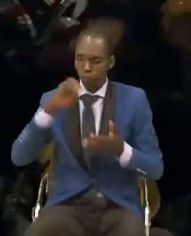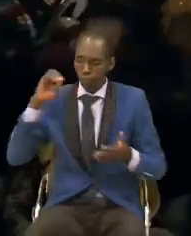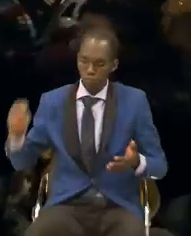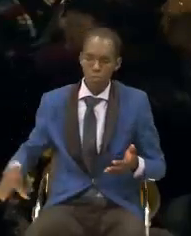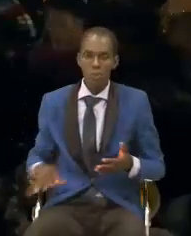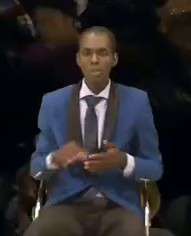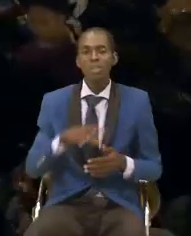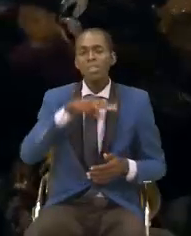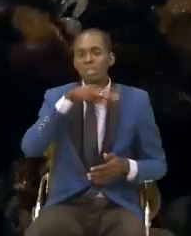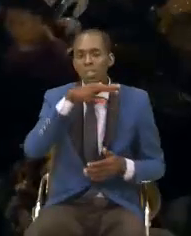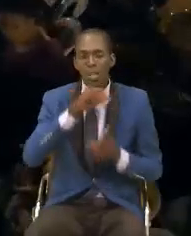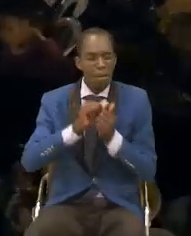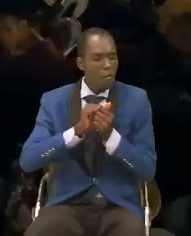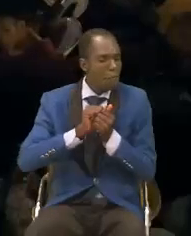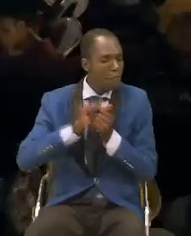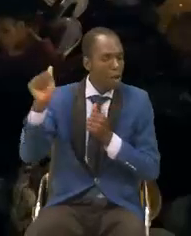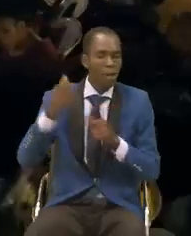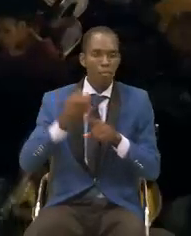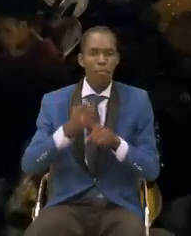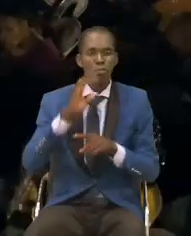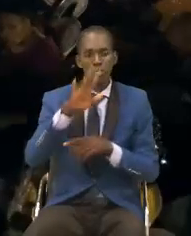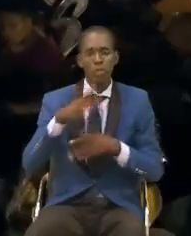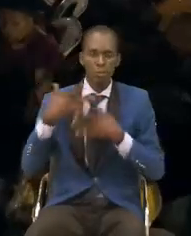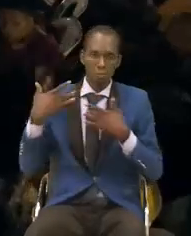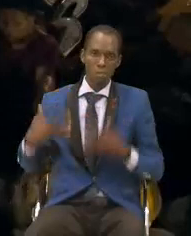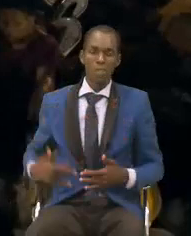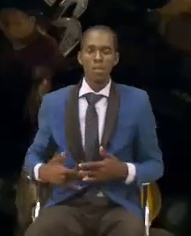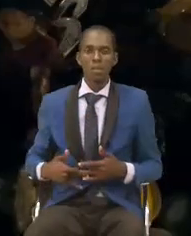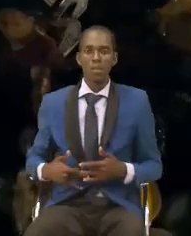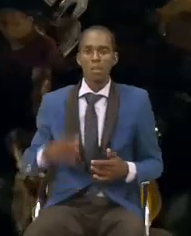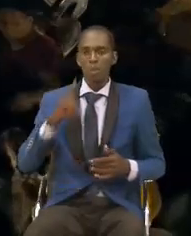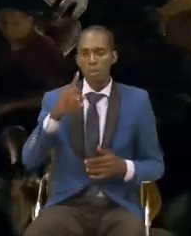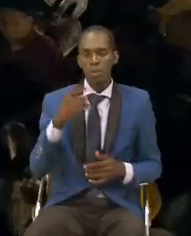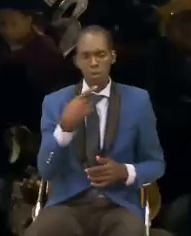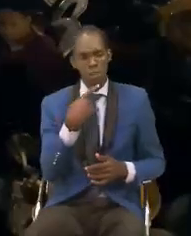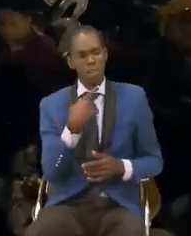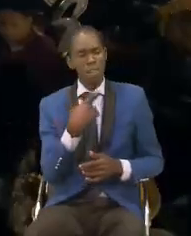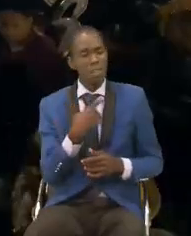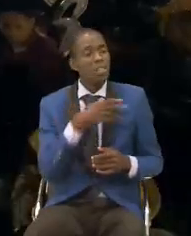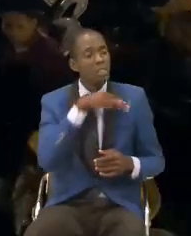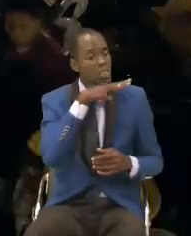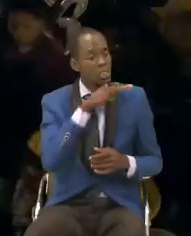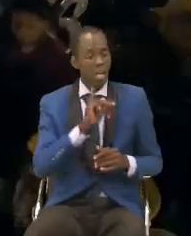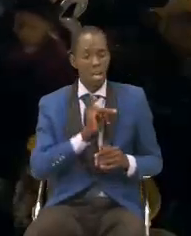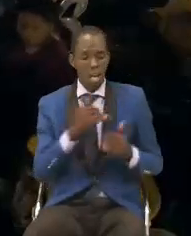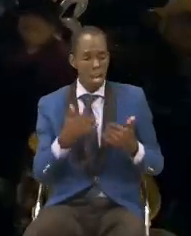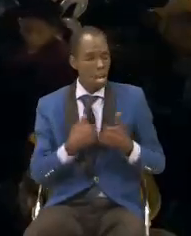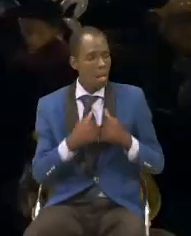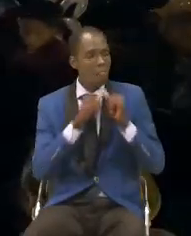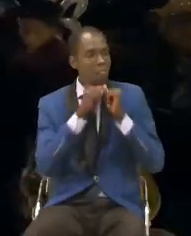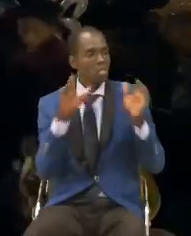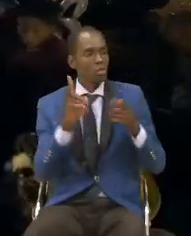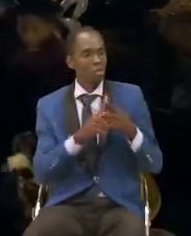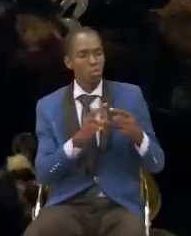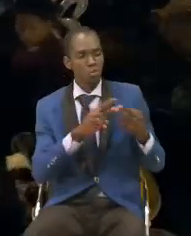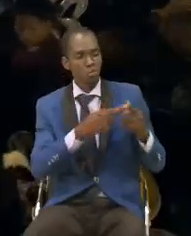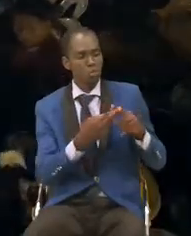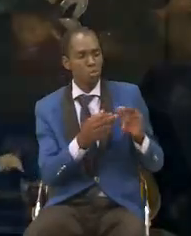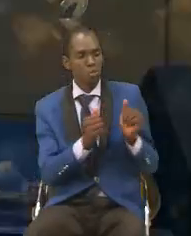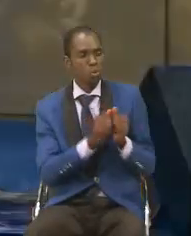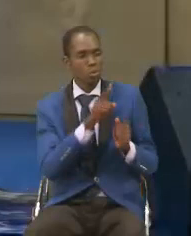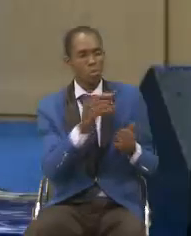and thou shalt put away iniquity fire from the tabernacle you see inequity i have nothing to do